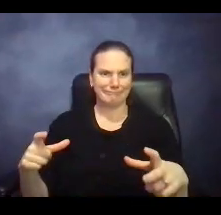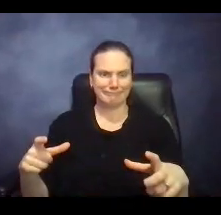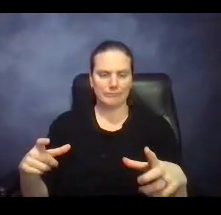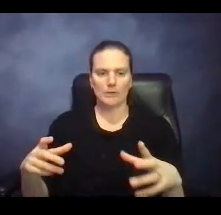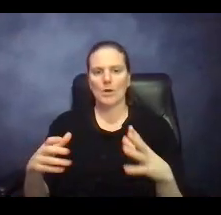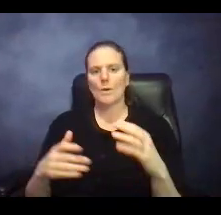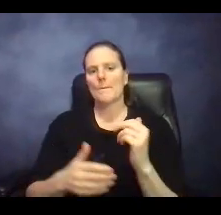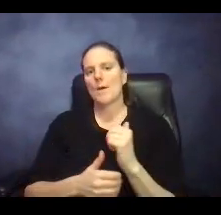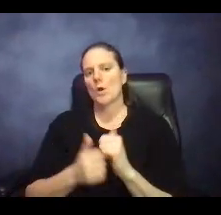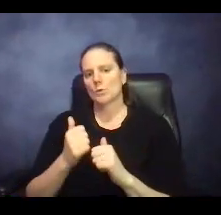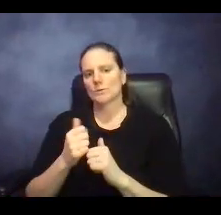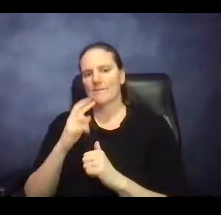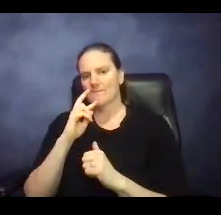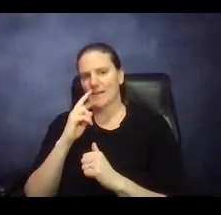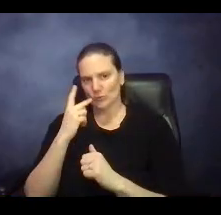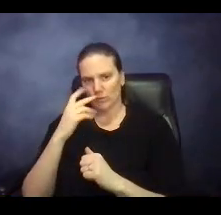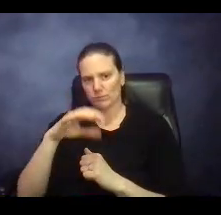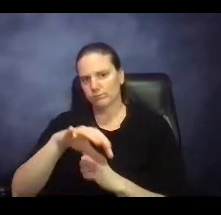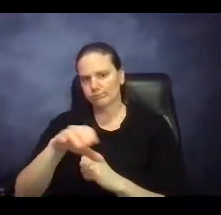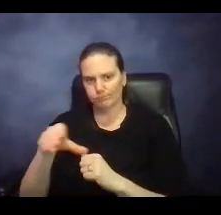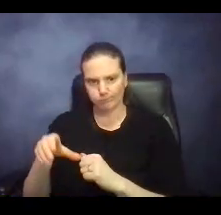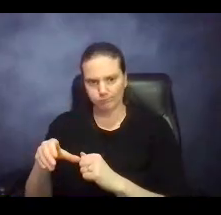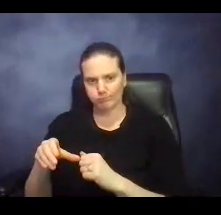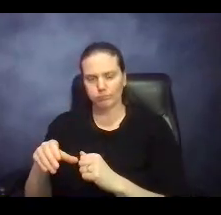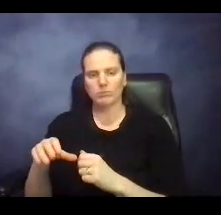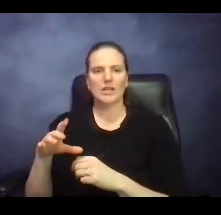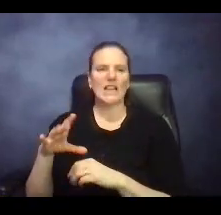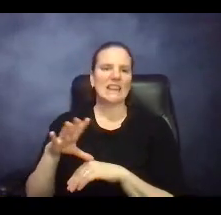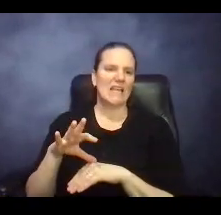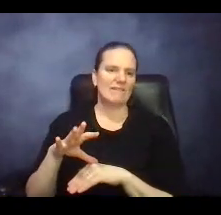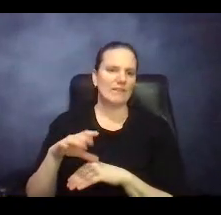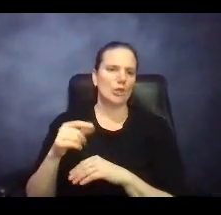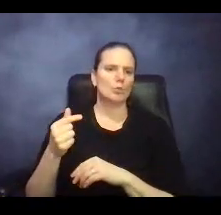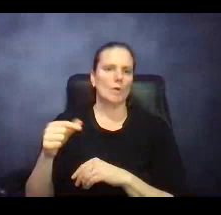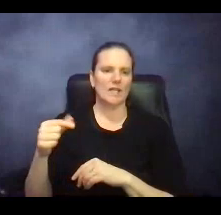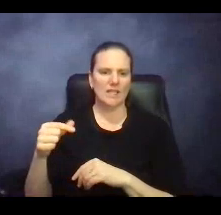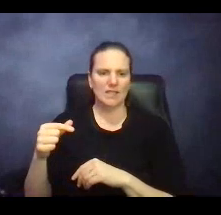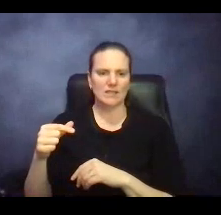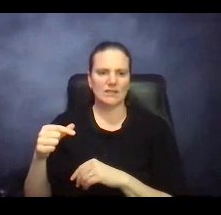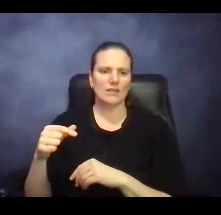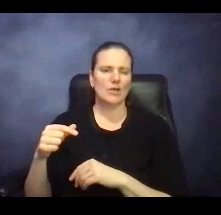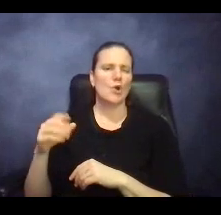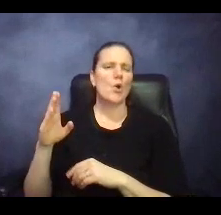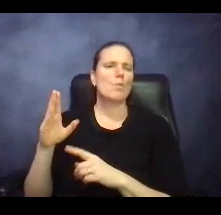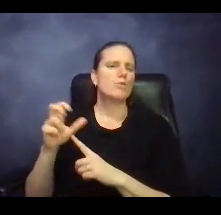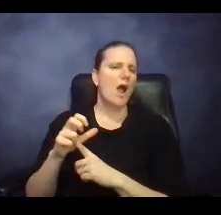of your plate is these vegetables, low glycemic, leafy greens, all those cruciferous vegetables like the broccoli and the kale and the cauliflower.